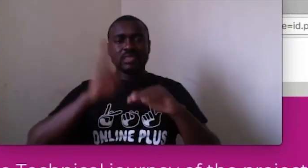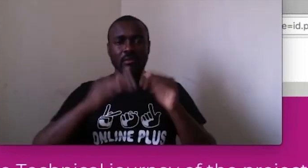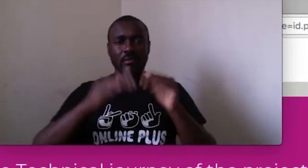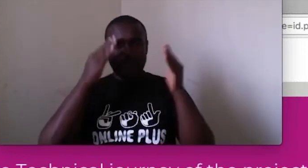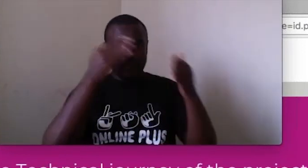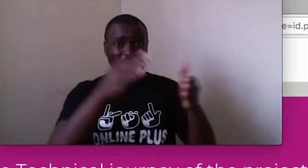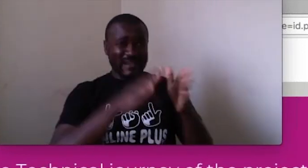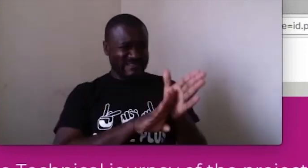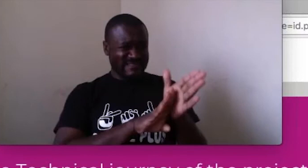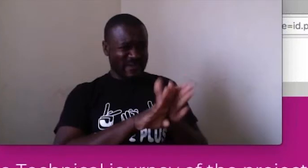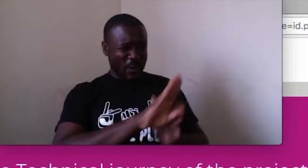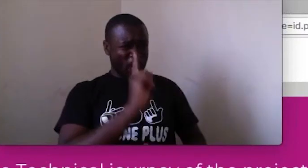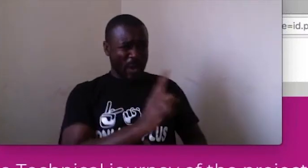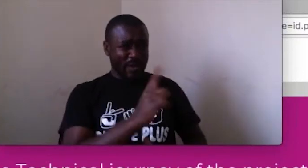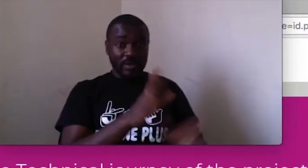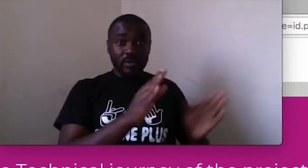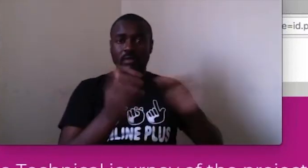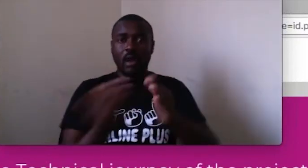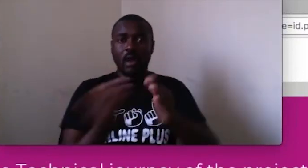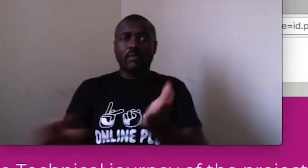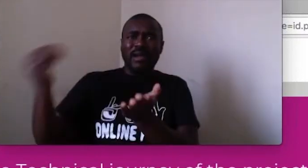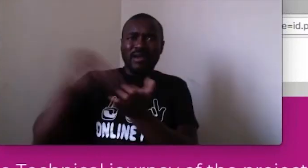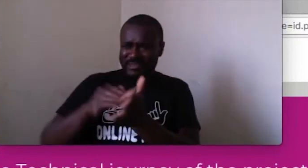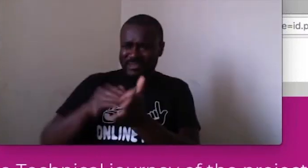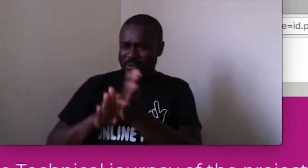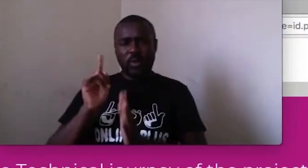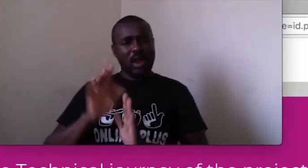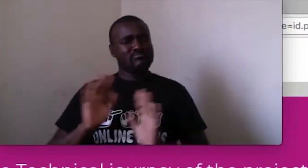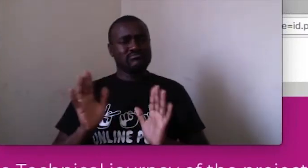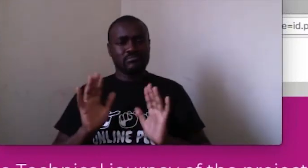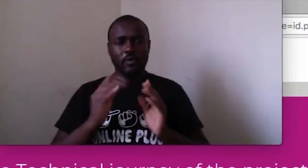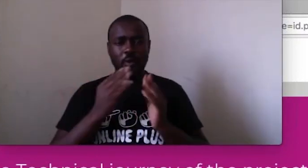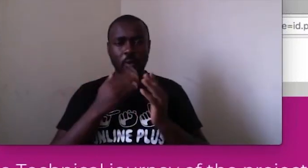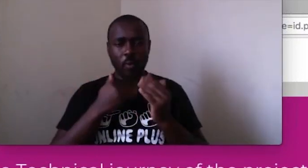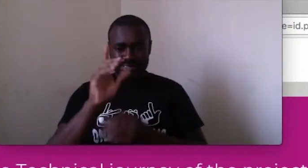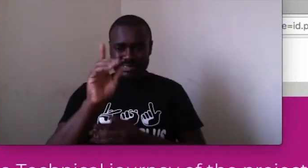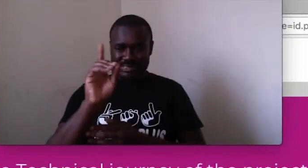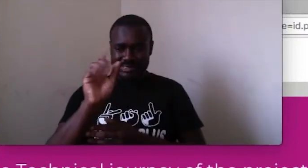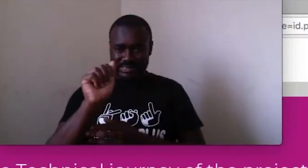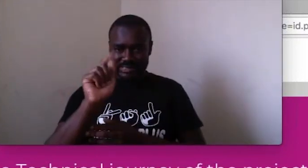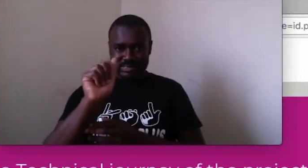I want them to be working just focussing on one thing